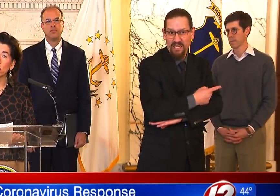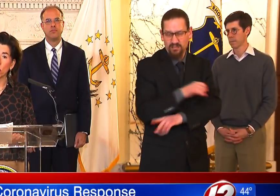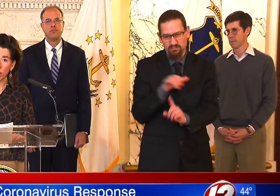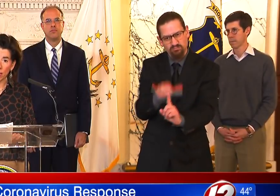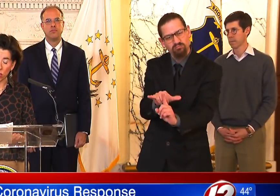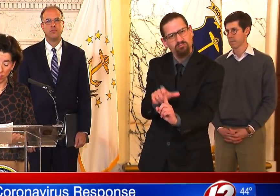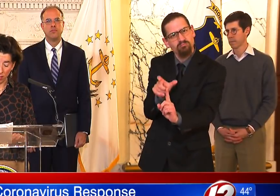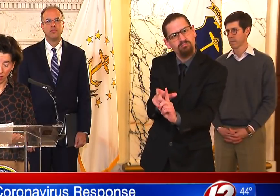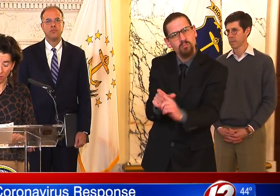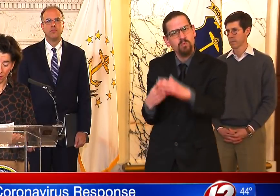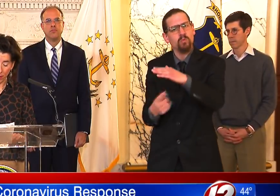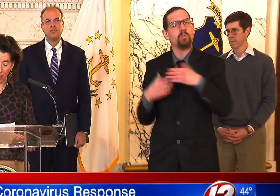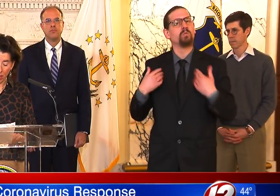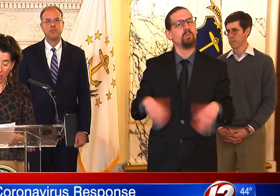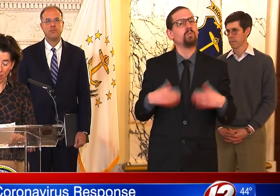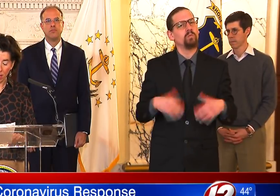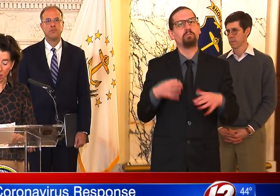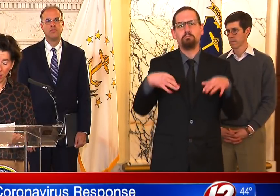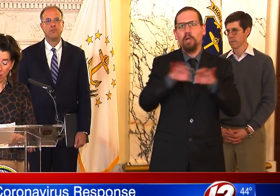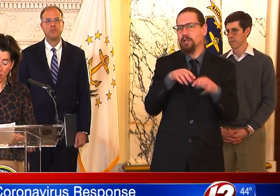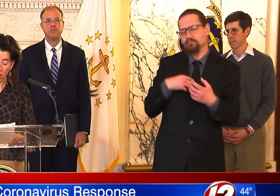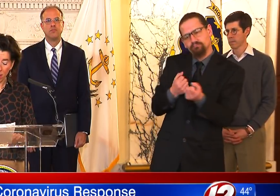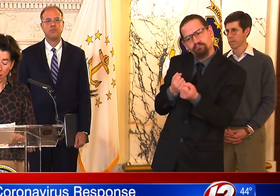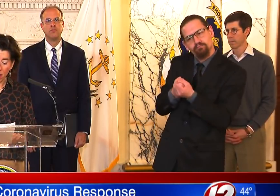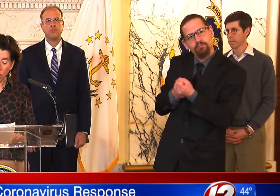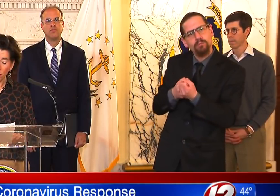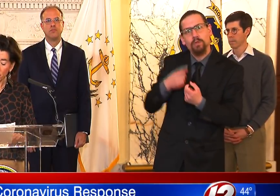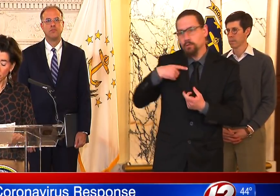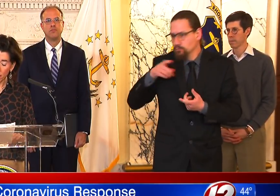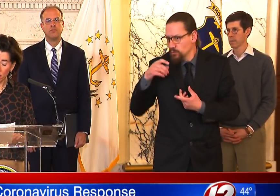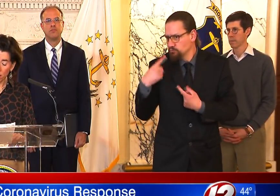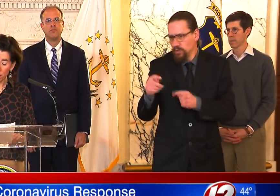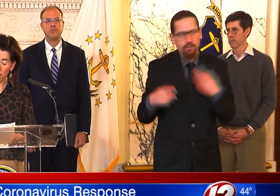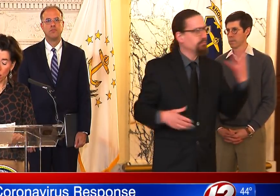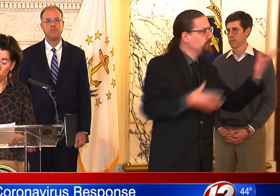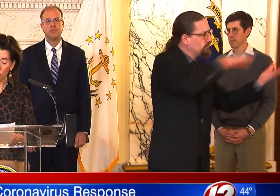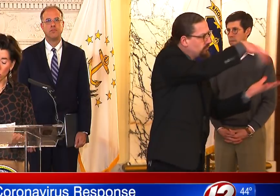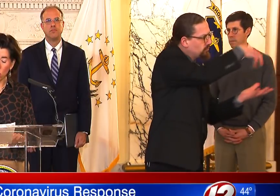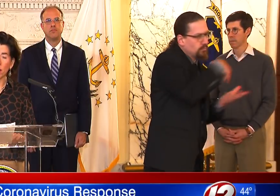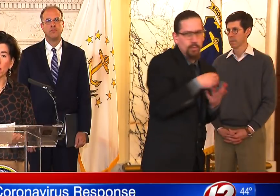STARTING TOMORROW, ALL NONCRITICAL RETAIL BUSINESSES MUST SHUTDOWN THEIR PHYSICAL